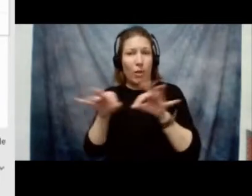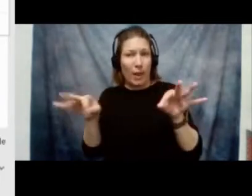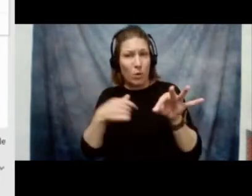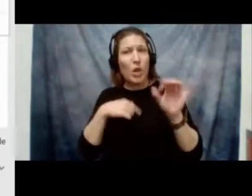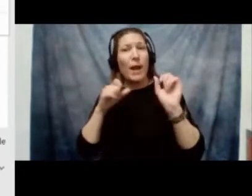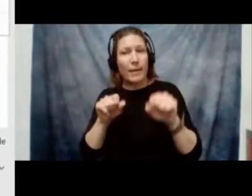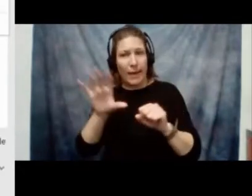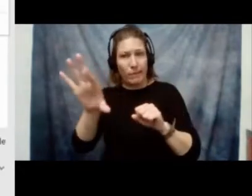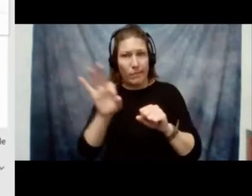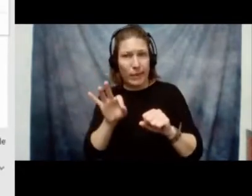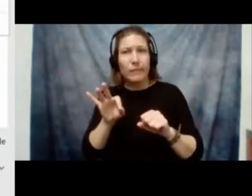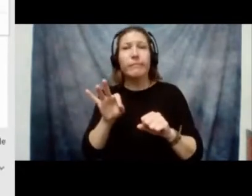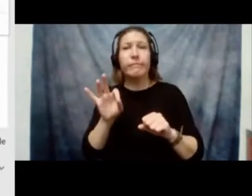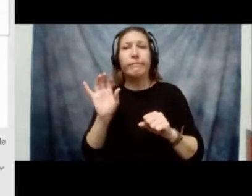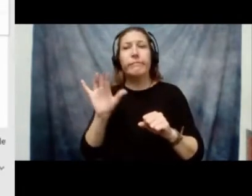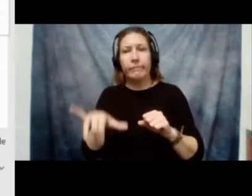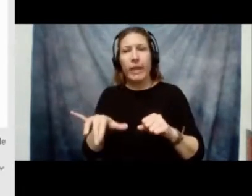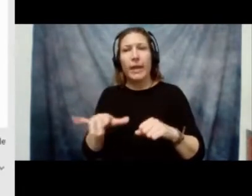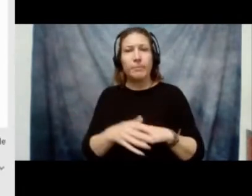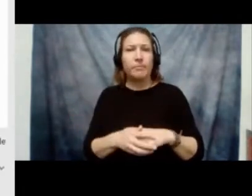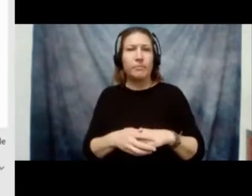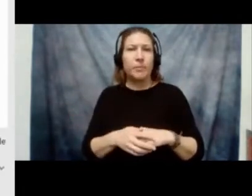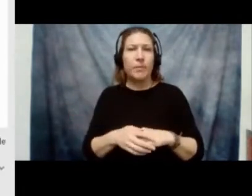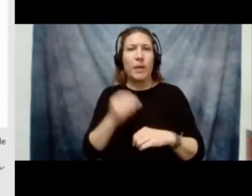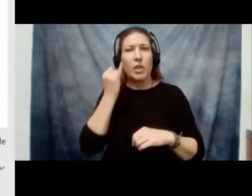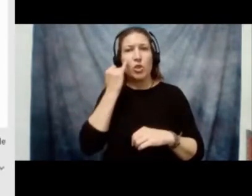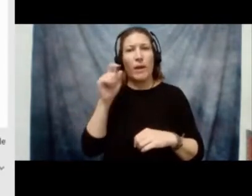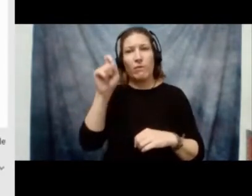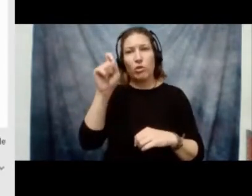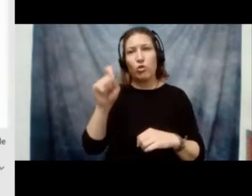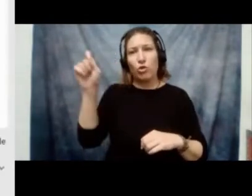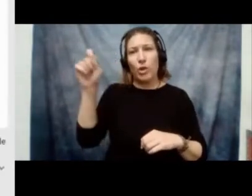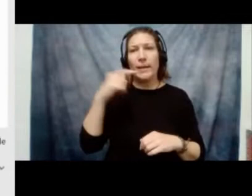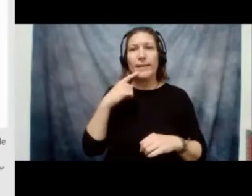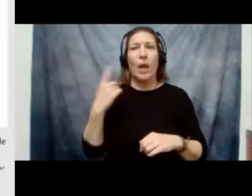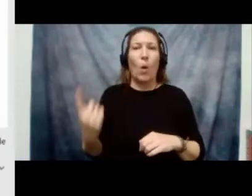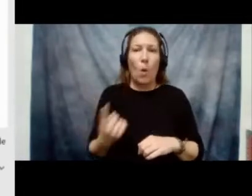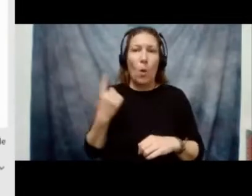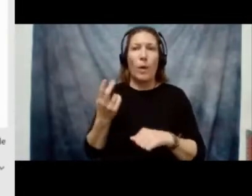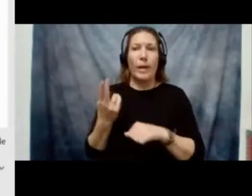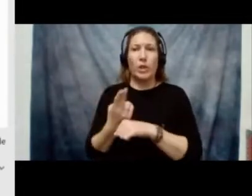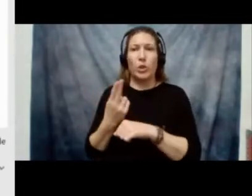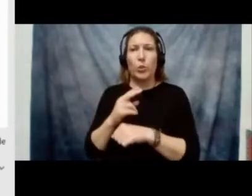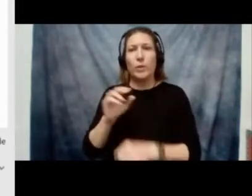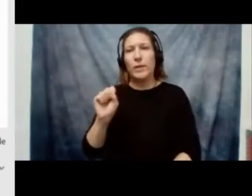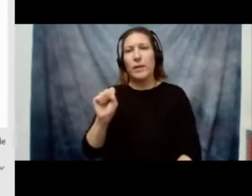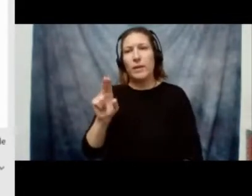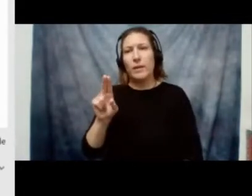so if i check this and say always use subtitles when i start to share my screen or start to my